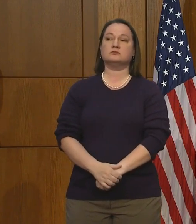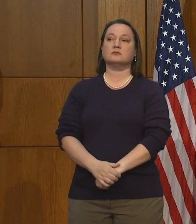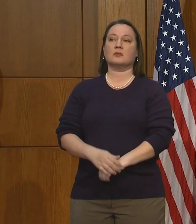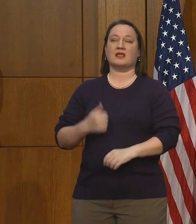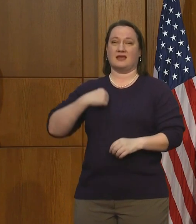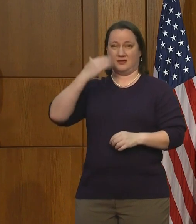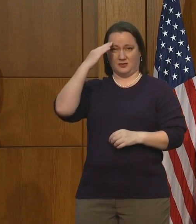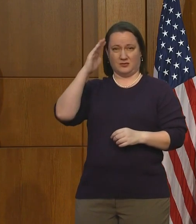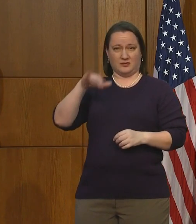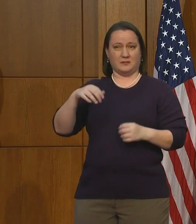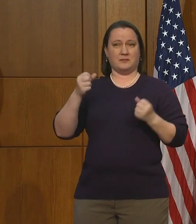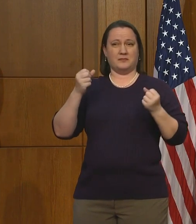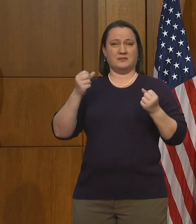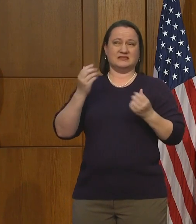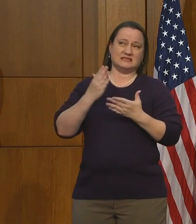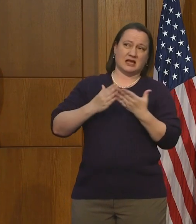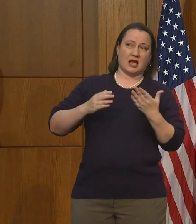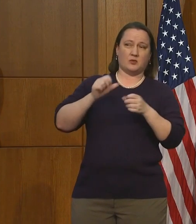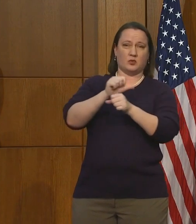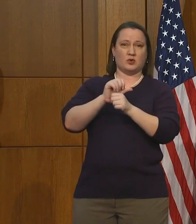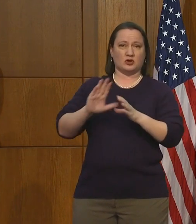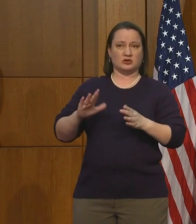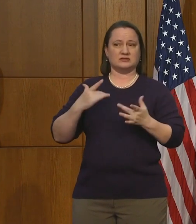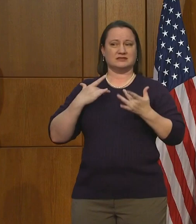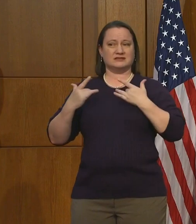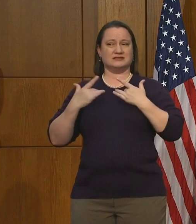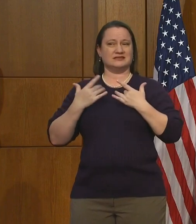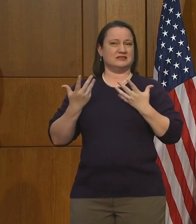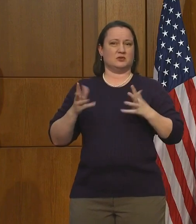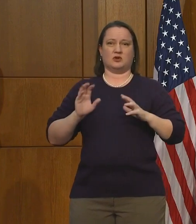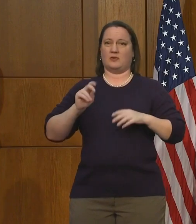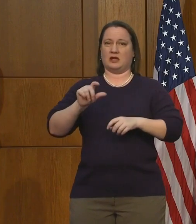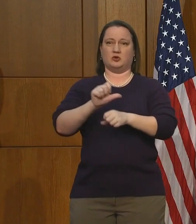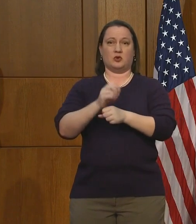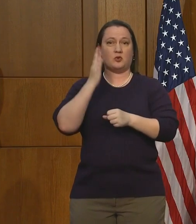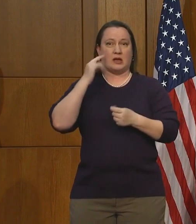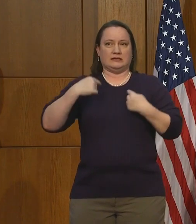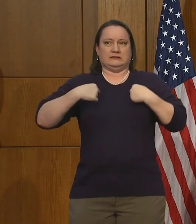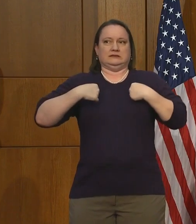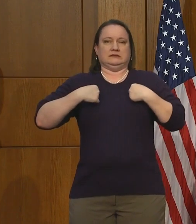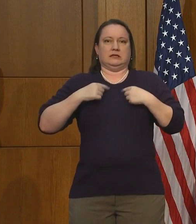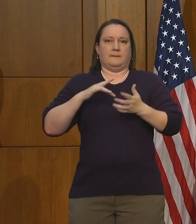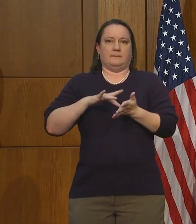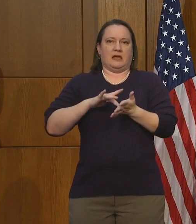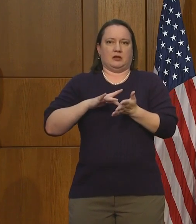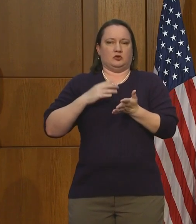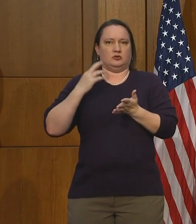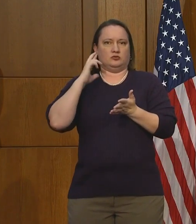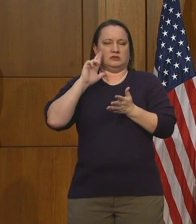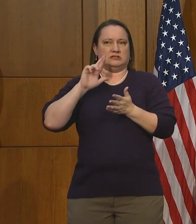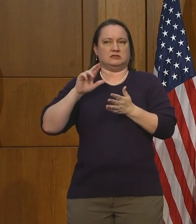KNOW THAT THERE ARE WORKERS WHO ARE AFRAID TO GO BACK TO WORK